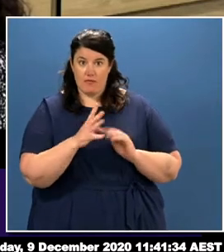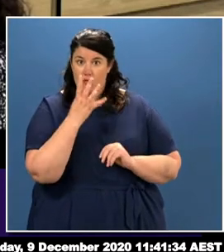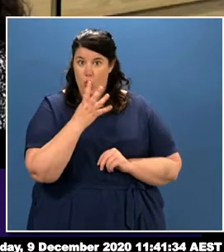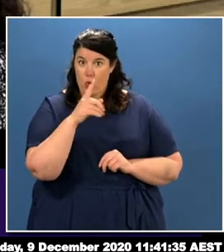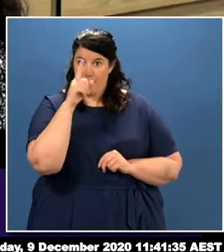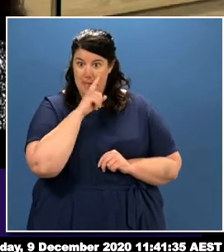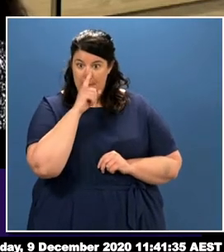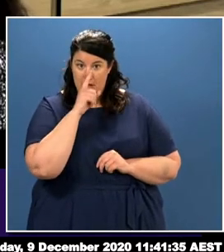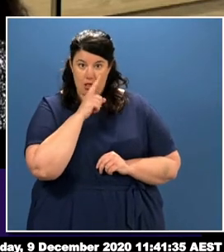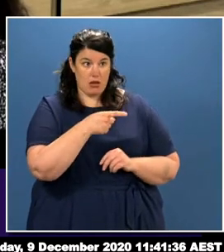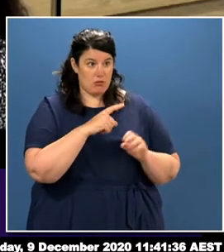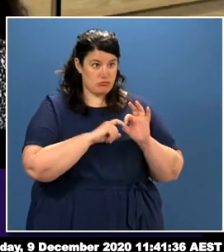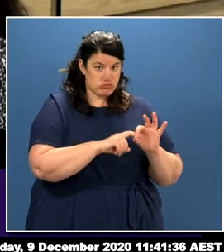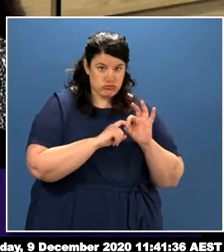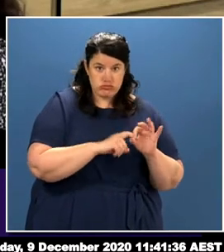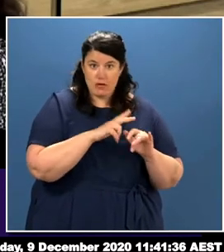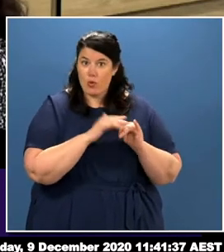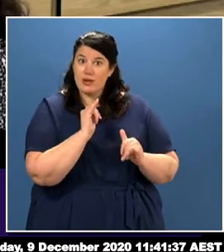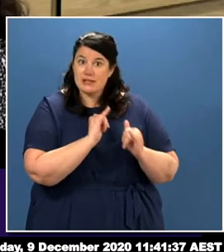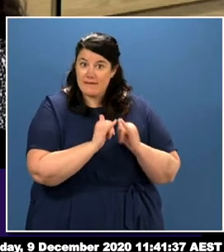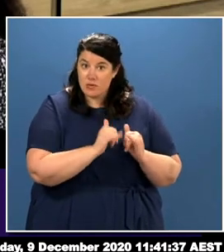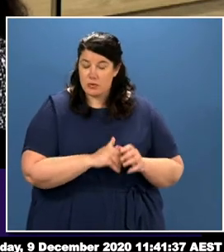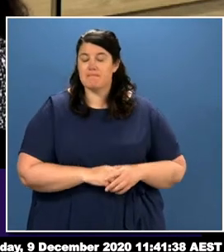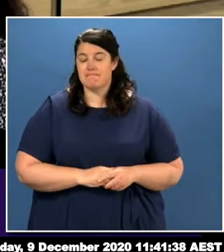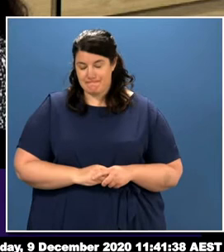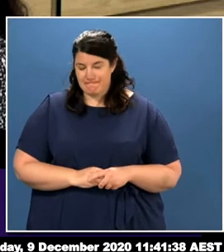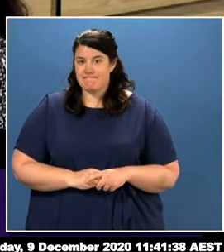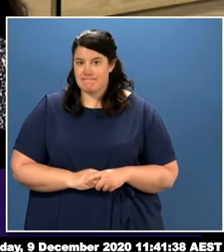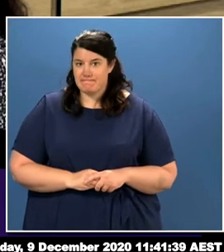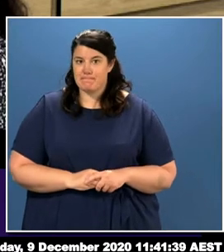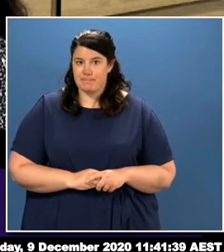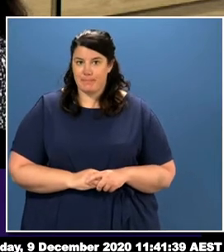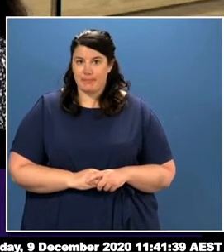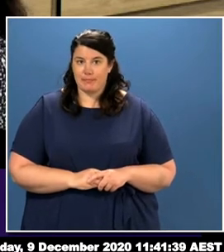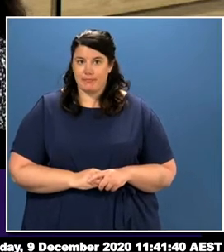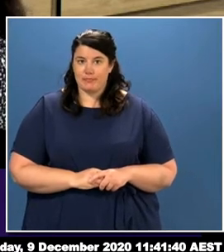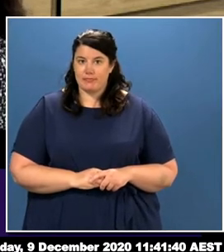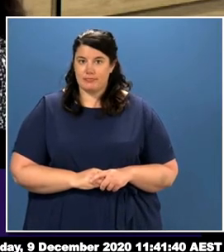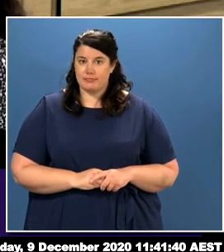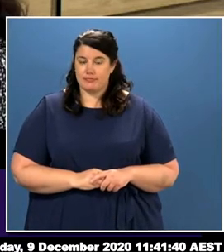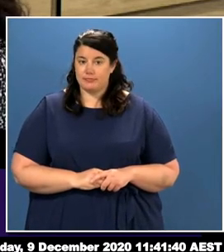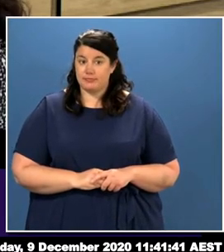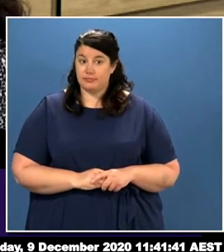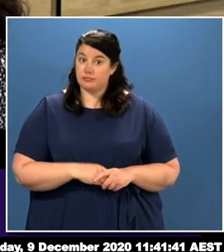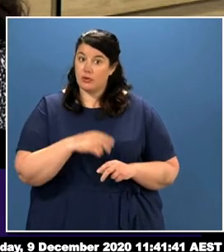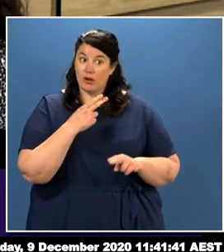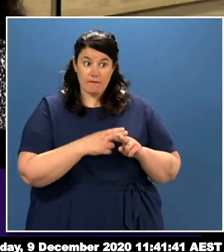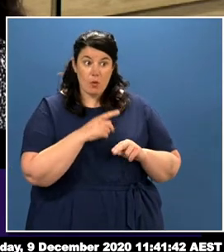That's correct. As part of that recruitment process, did you ask for any